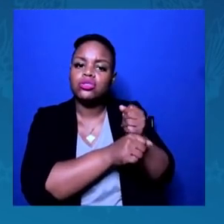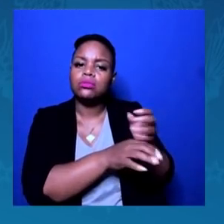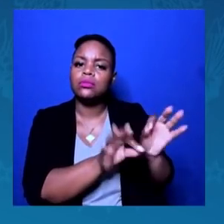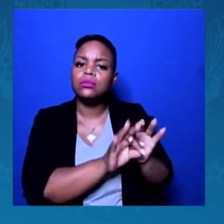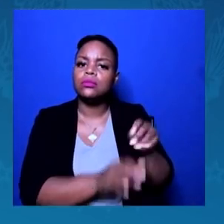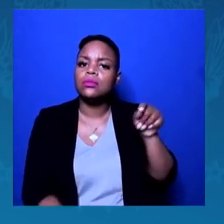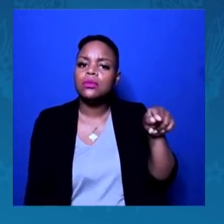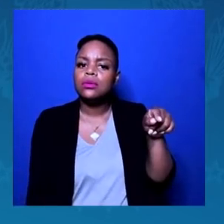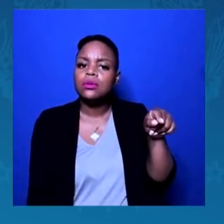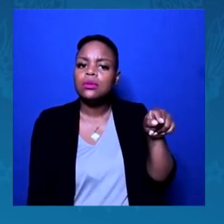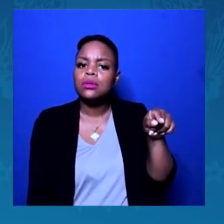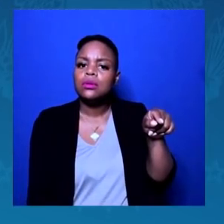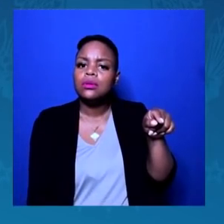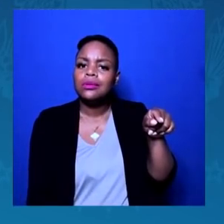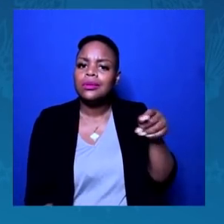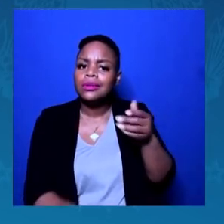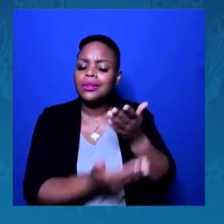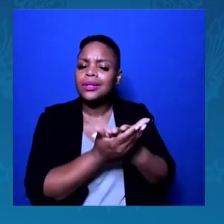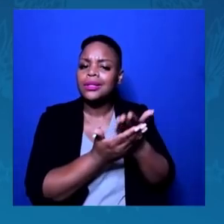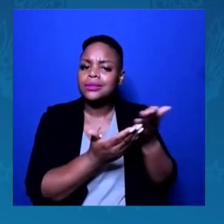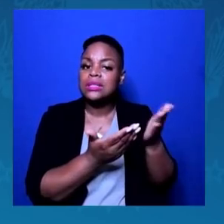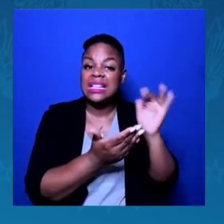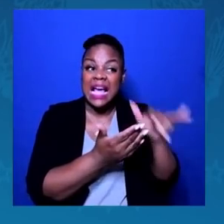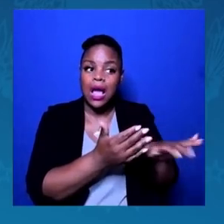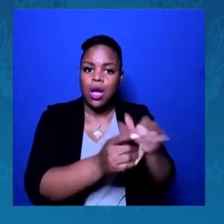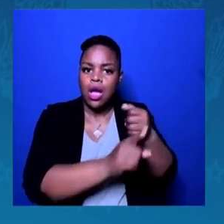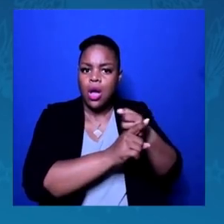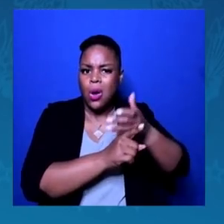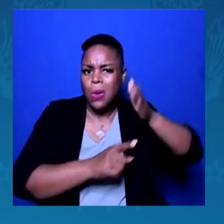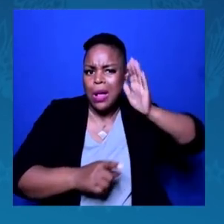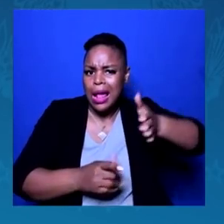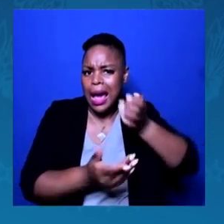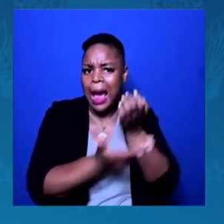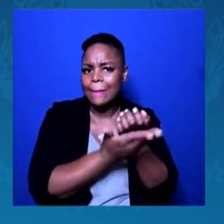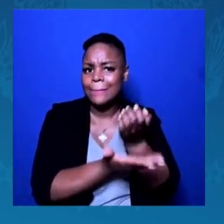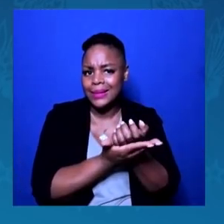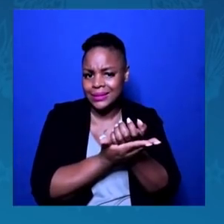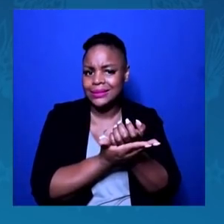but also the workforce. We talked extensively, for example, about what that means